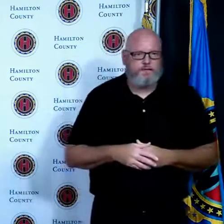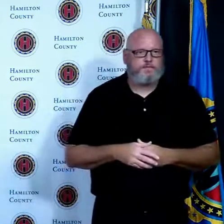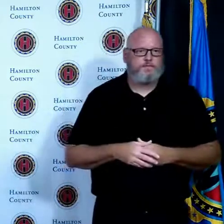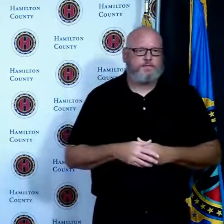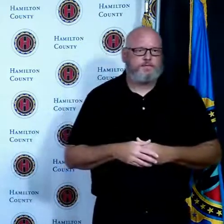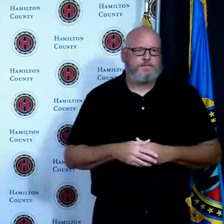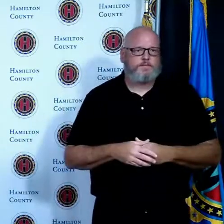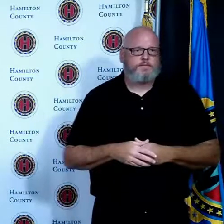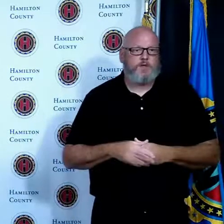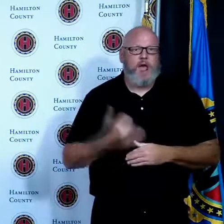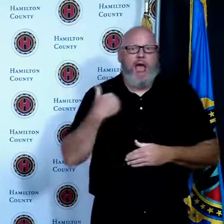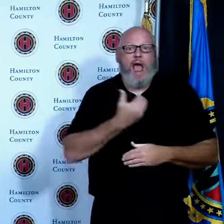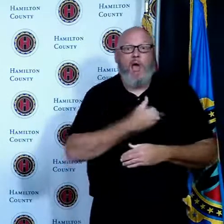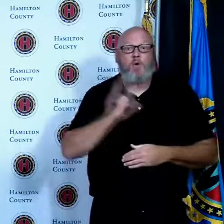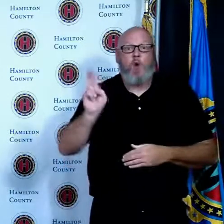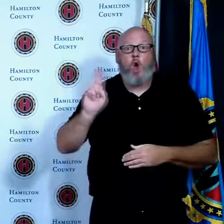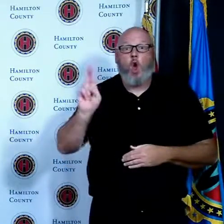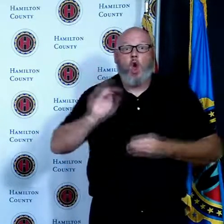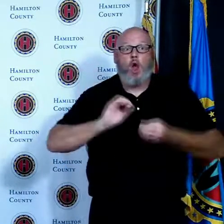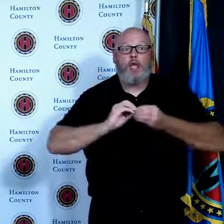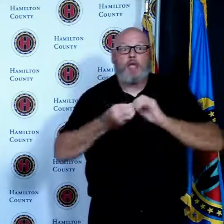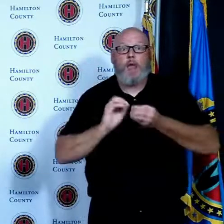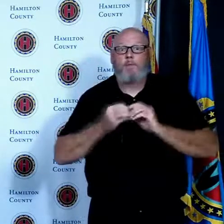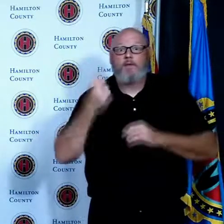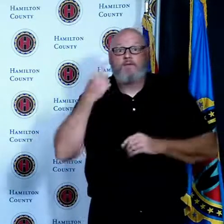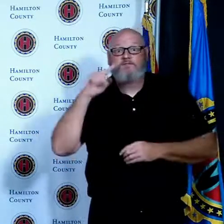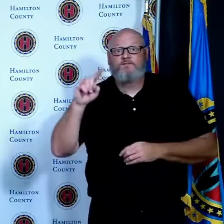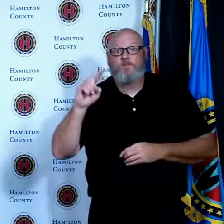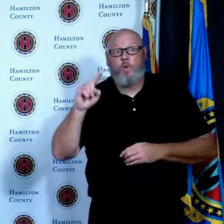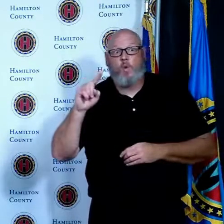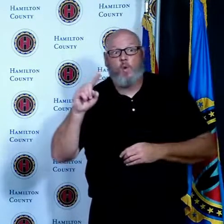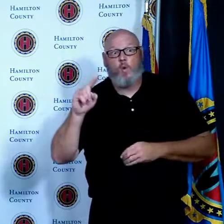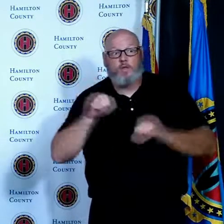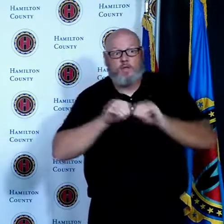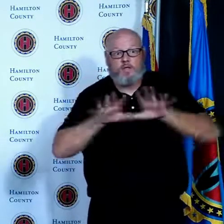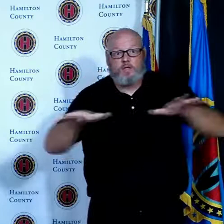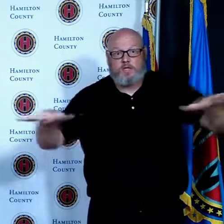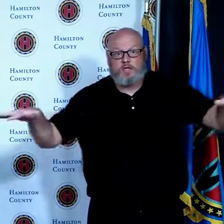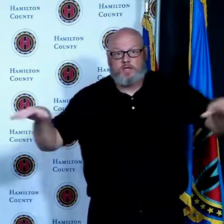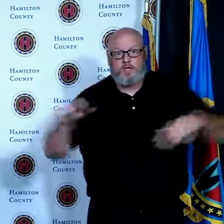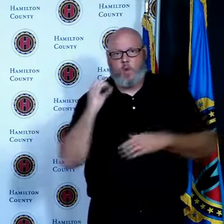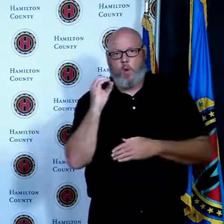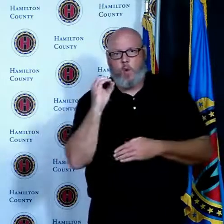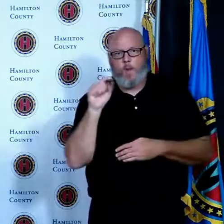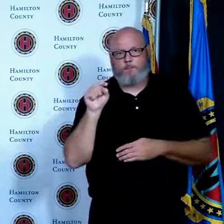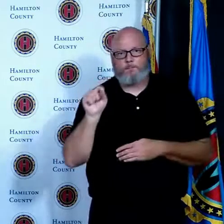is currently at 0.93 and for the 14 county region 0.97